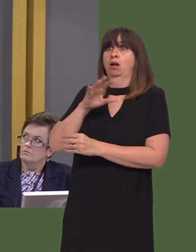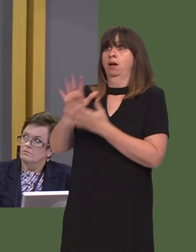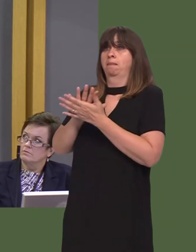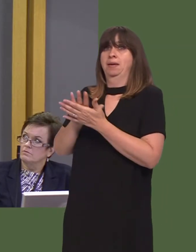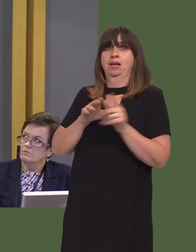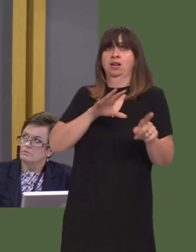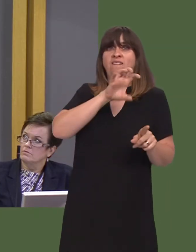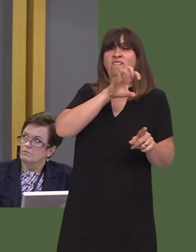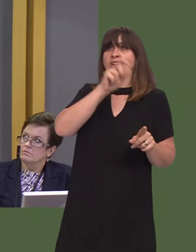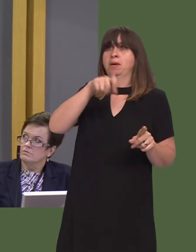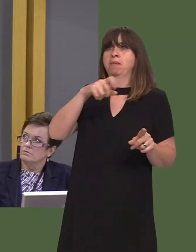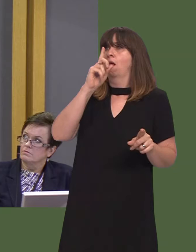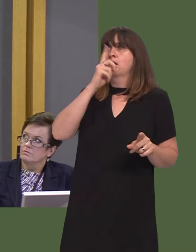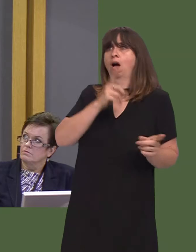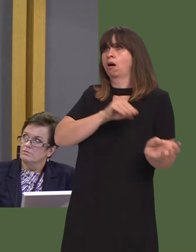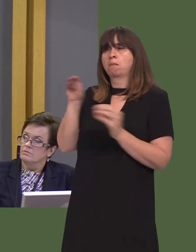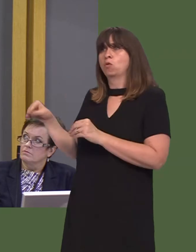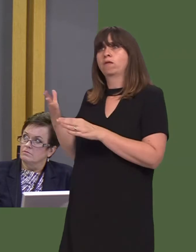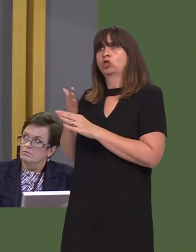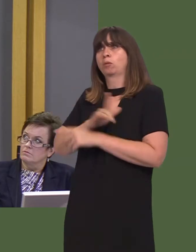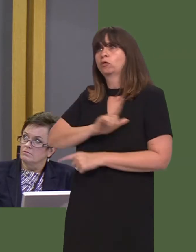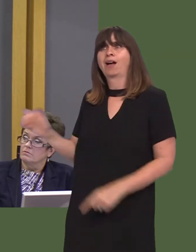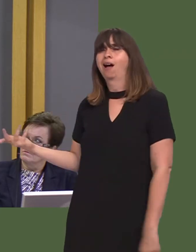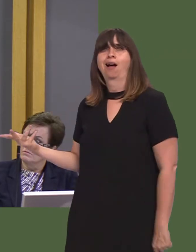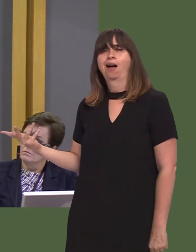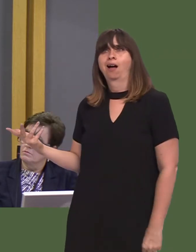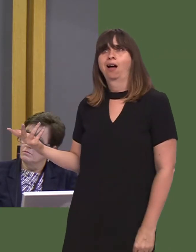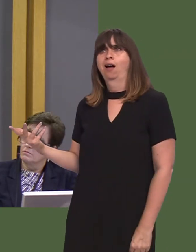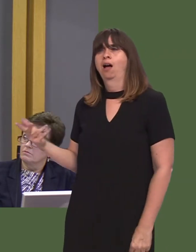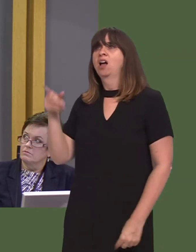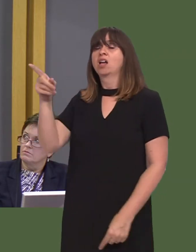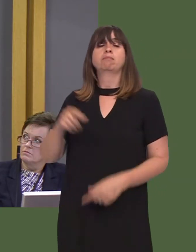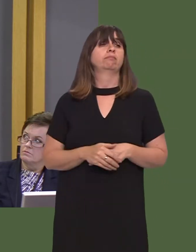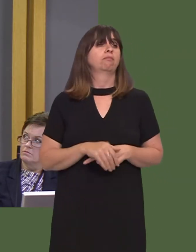50 of them will not be able to take up that offer of relocation because it simply isnít